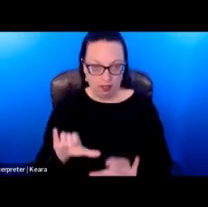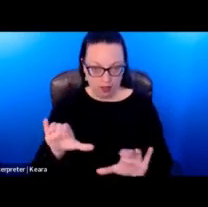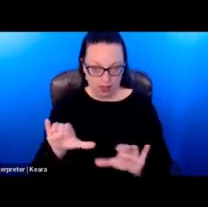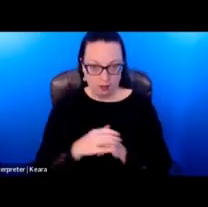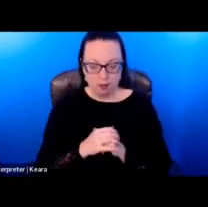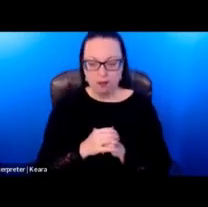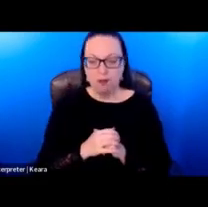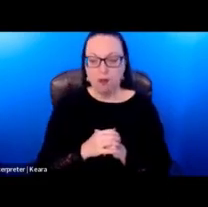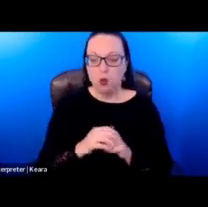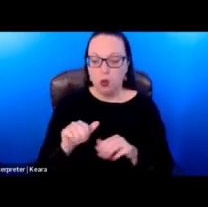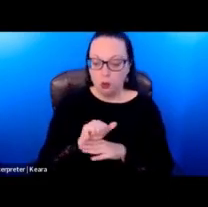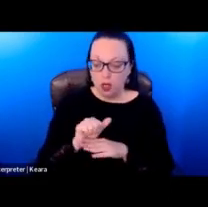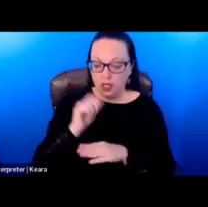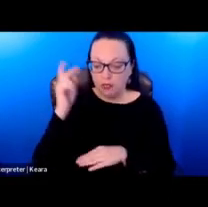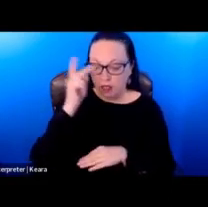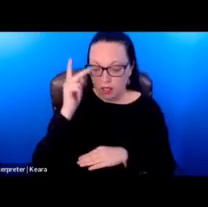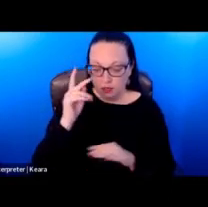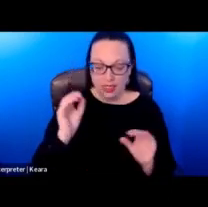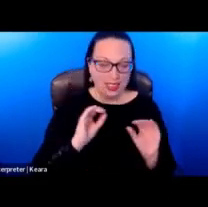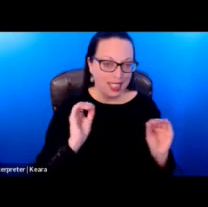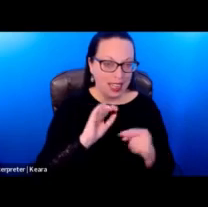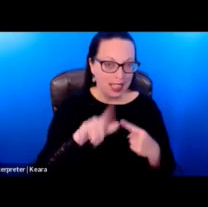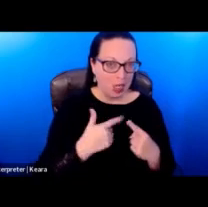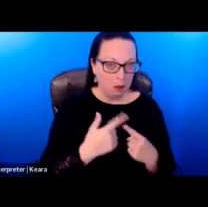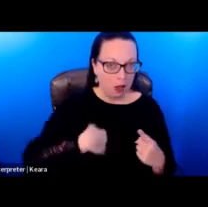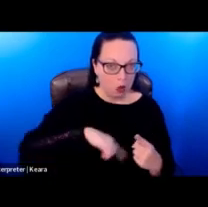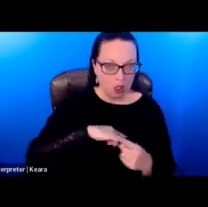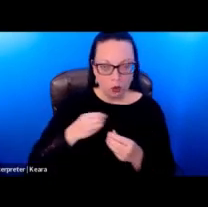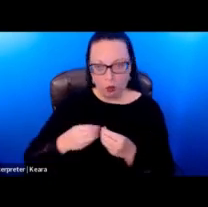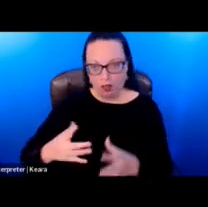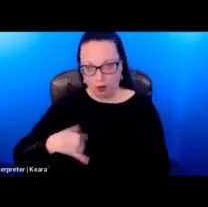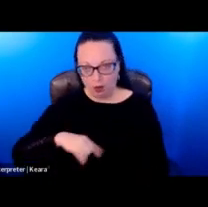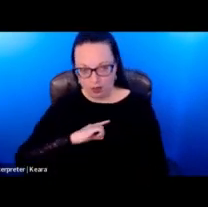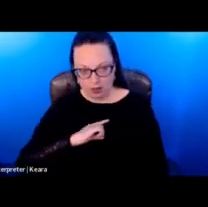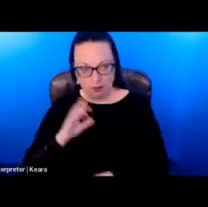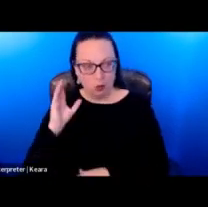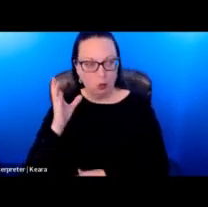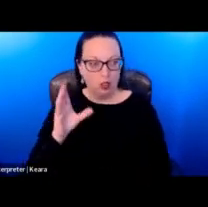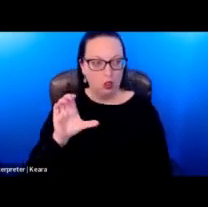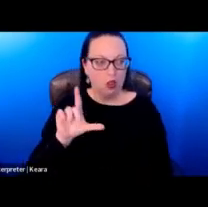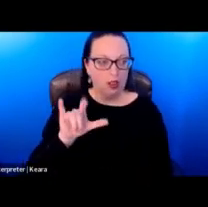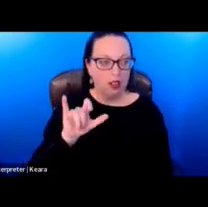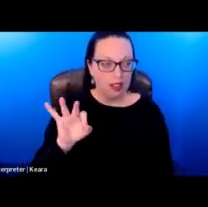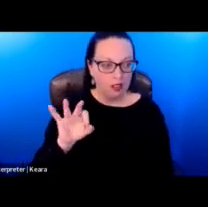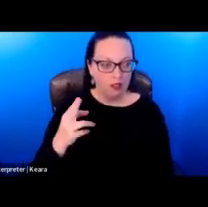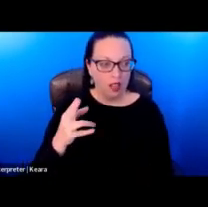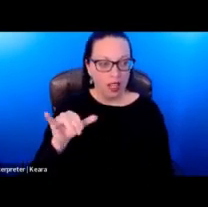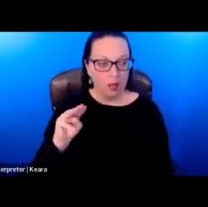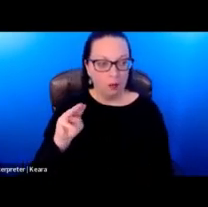us without us. Our presenters for this session are clip Cliff Hymowitz with with from the